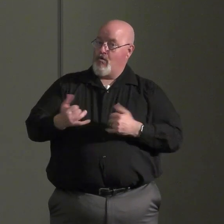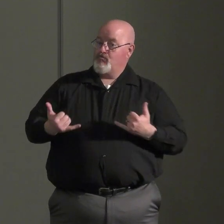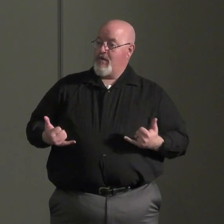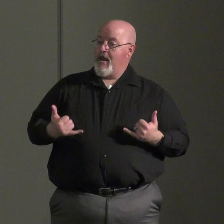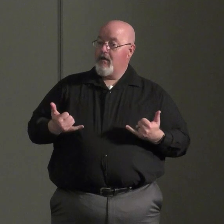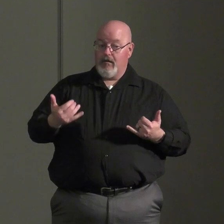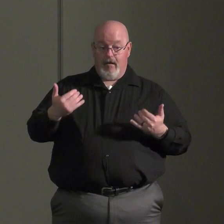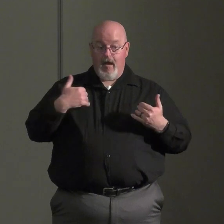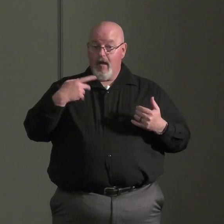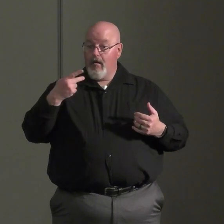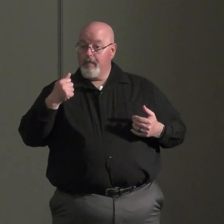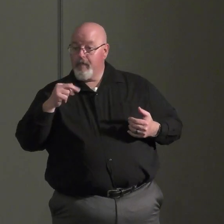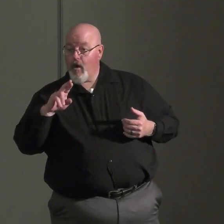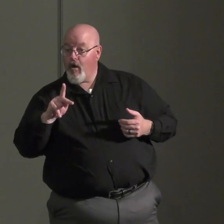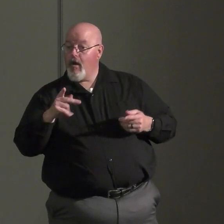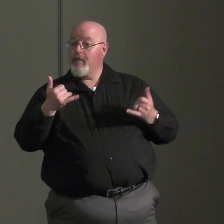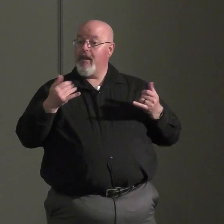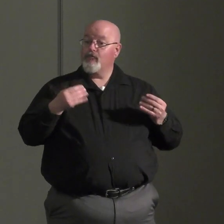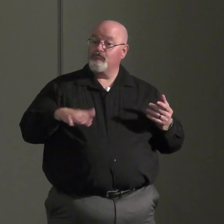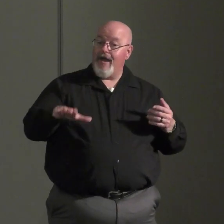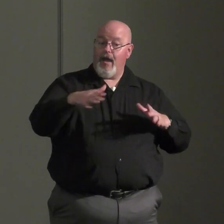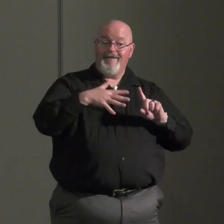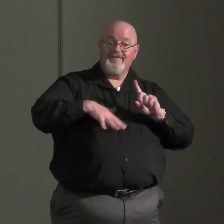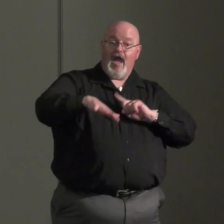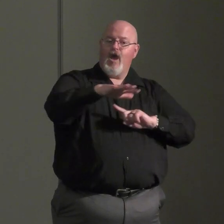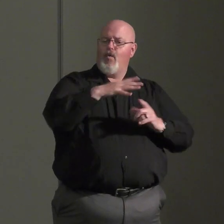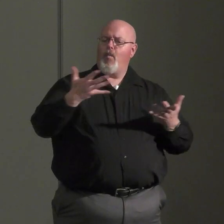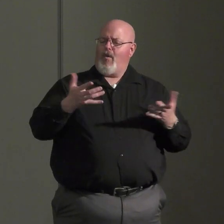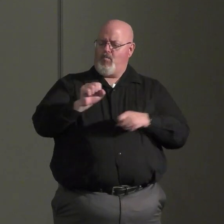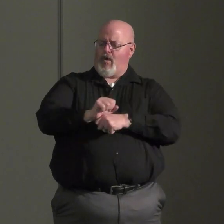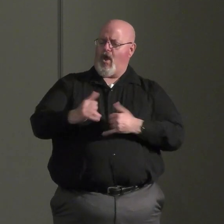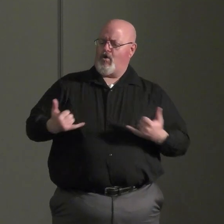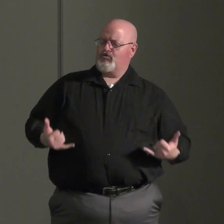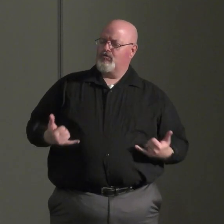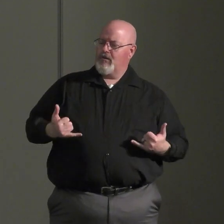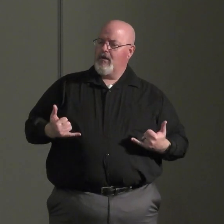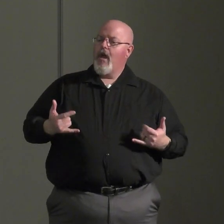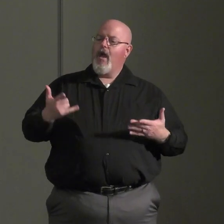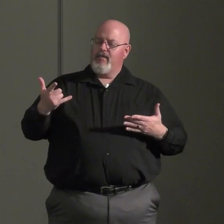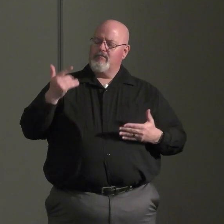A park or playground environment are you working on currently and walk us through